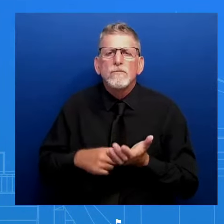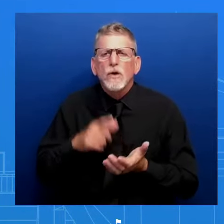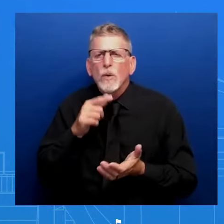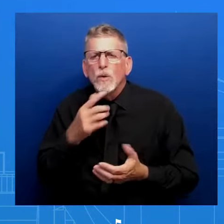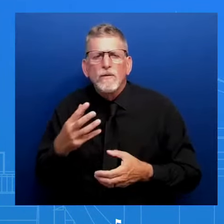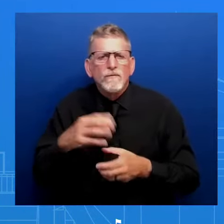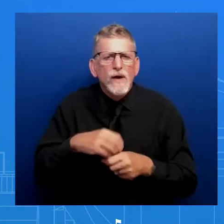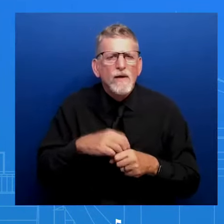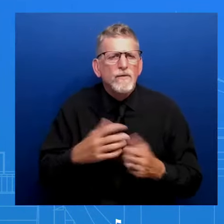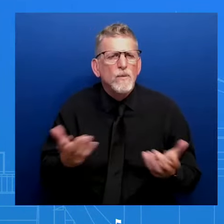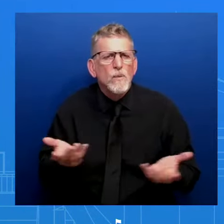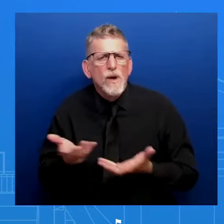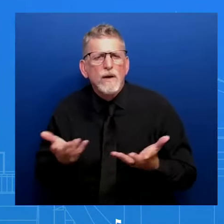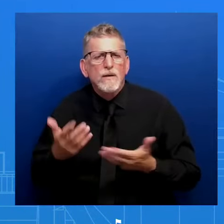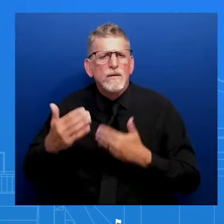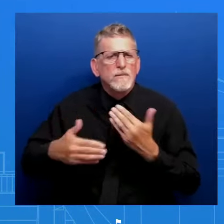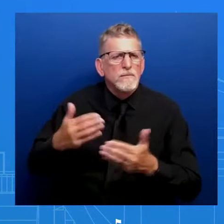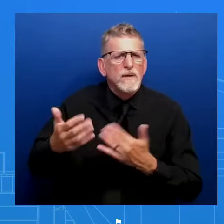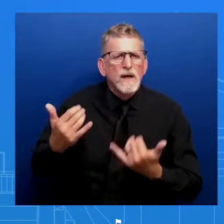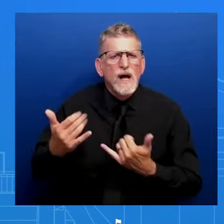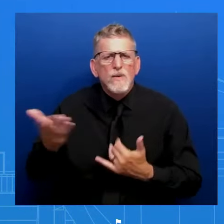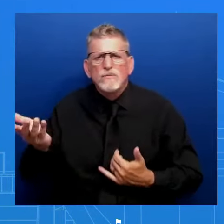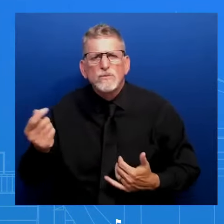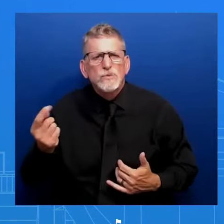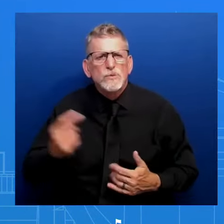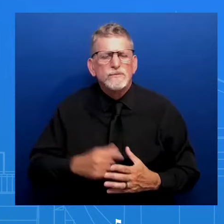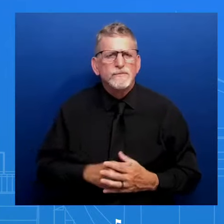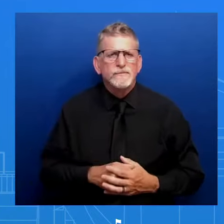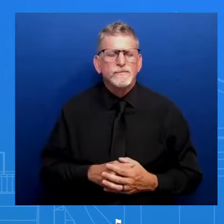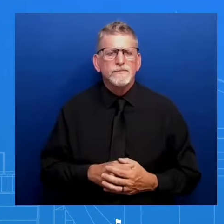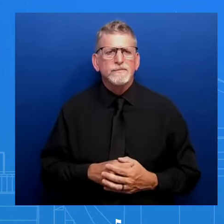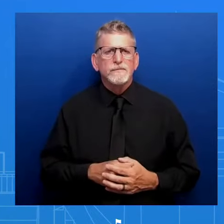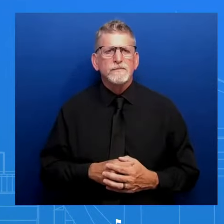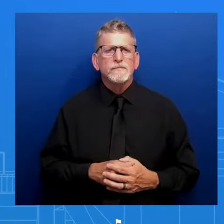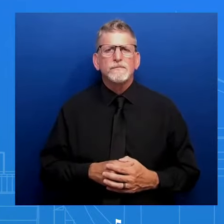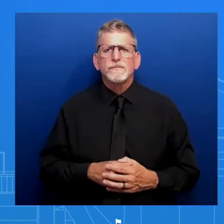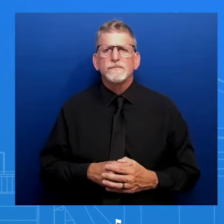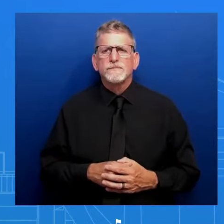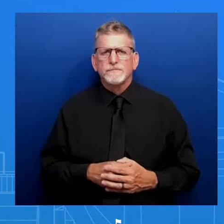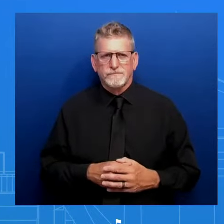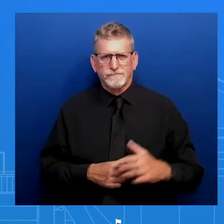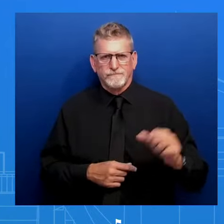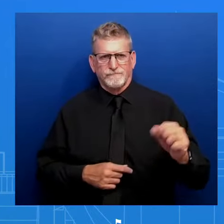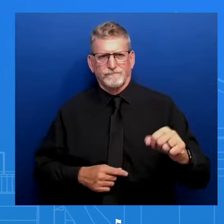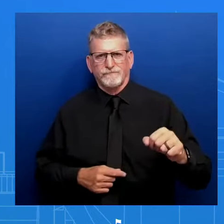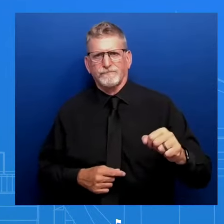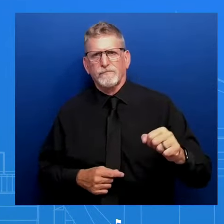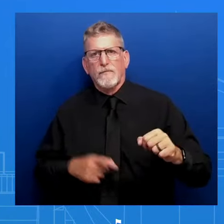who you all may know, to discuss the administration's effort to tackle the mental health crisis that affects millions of Americans.